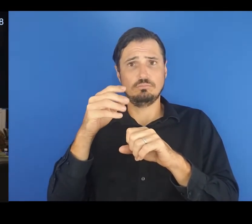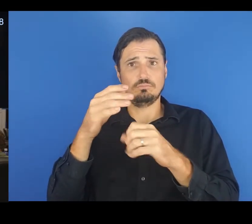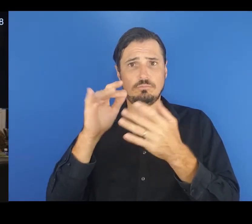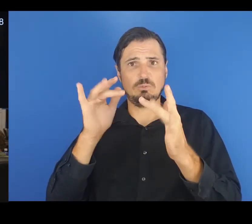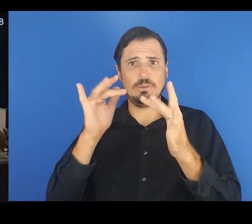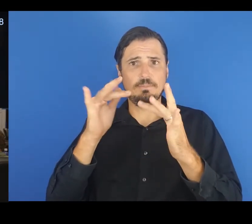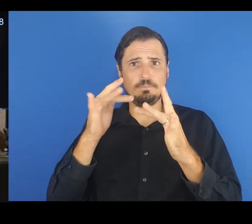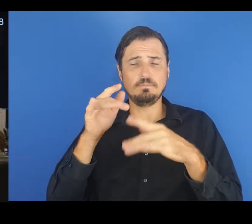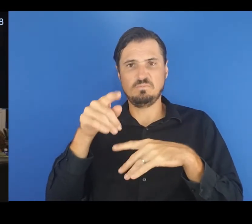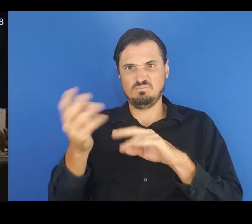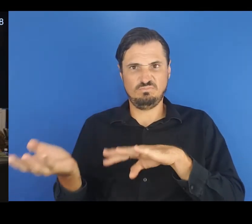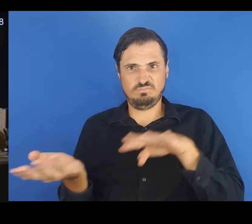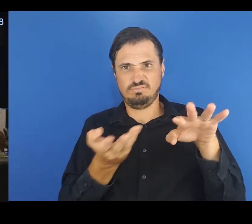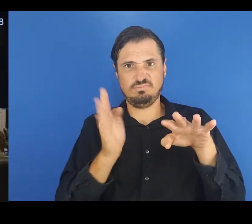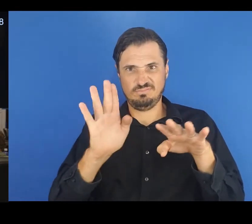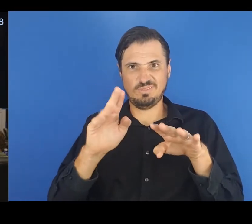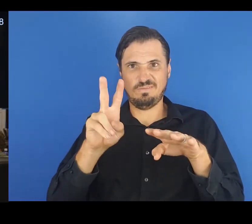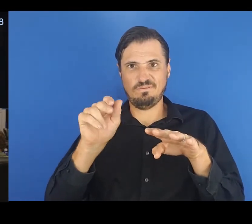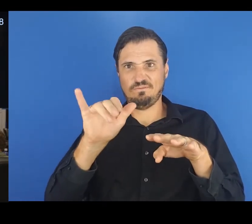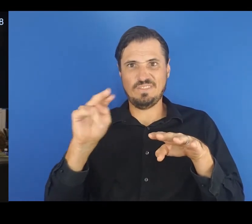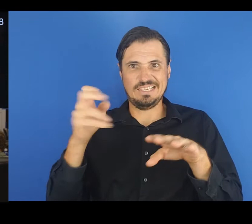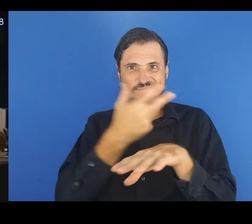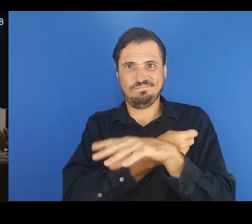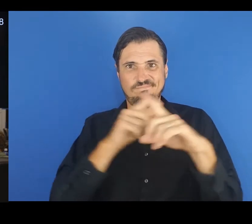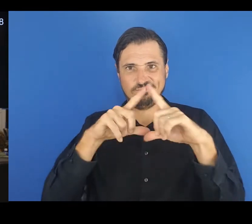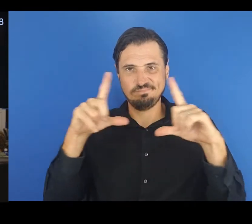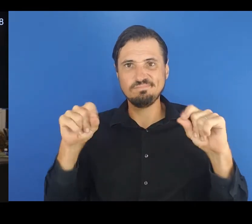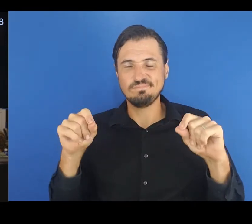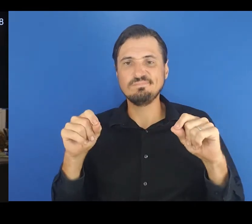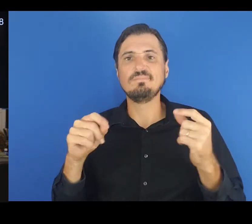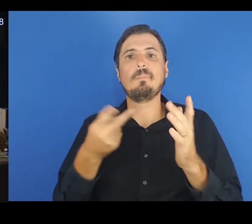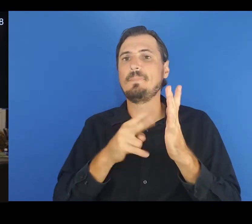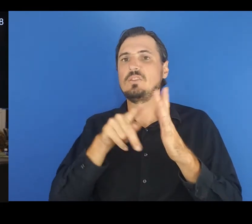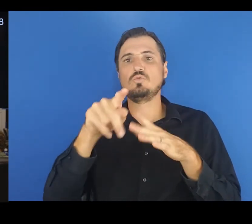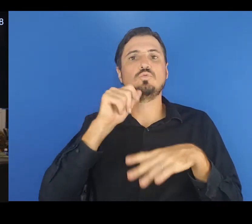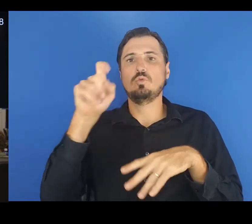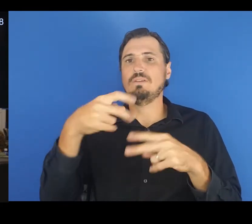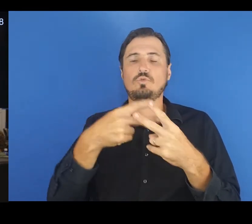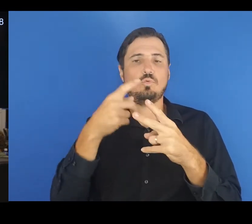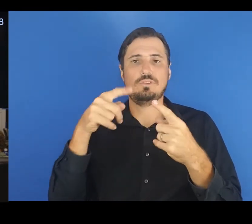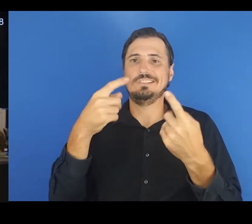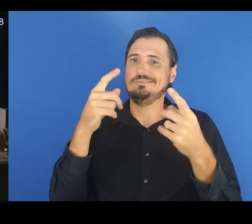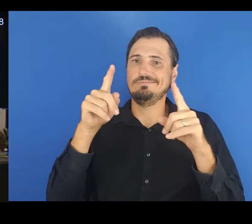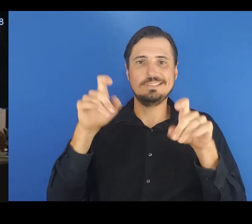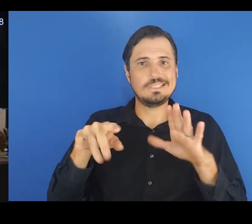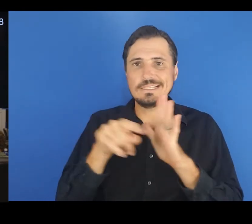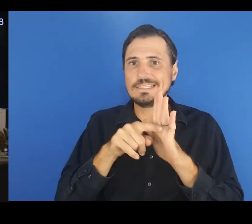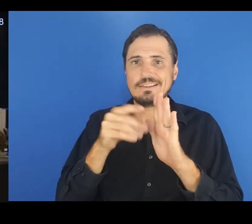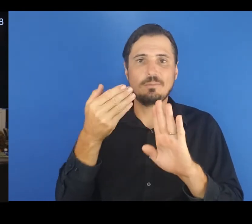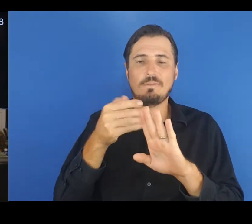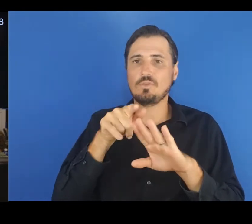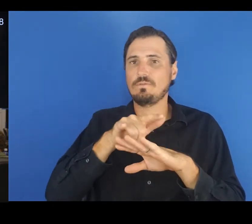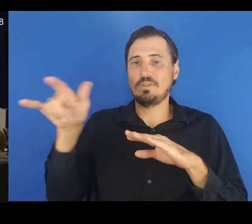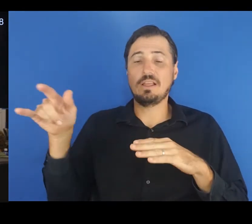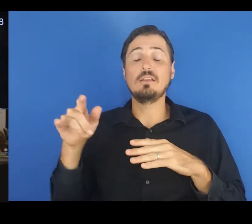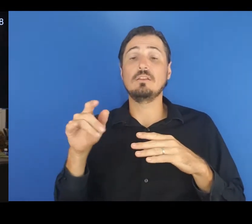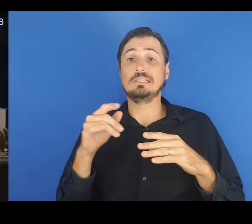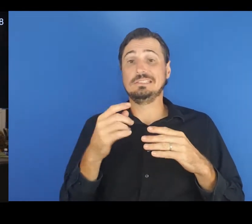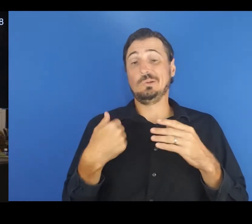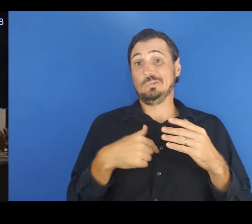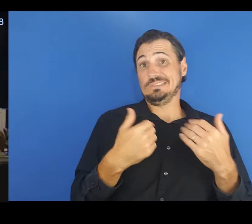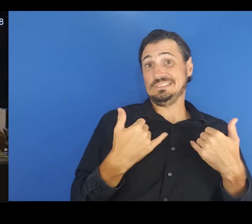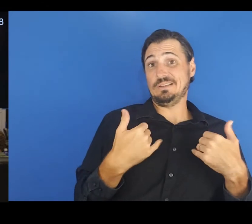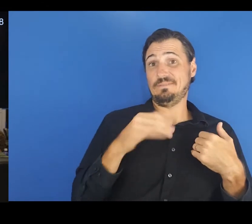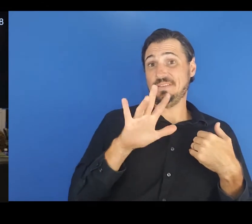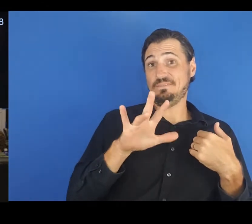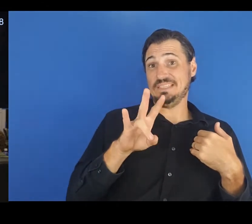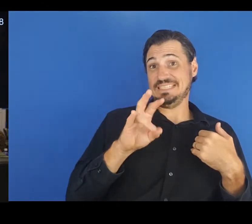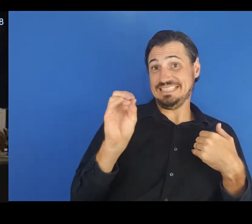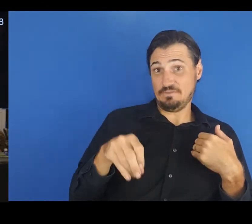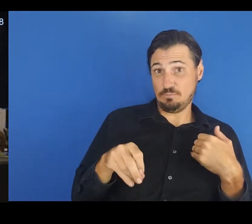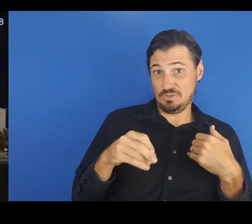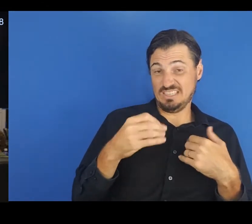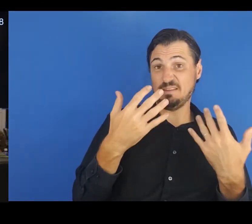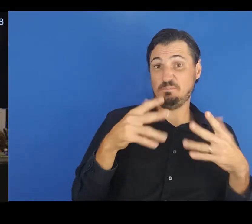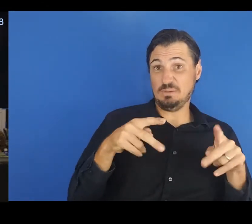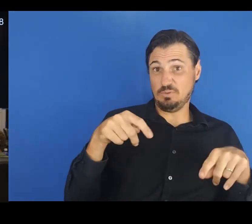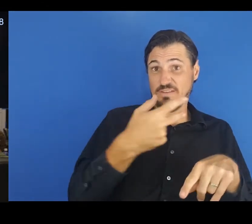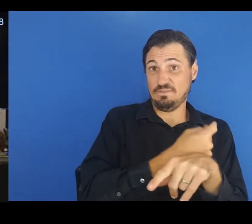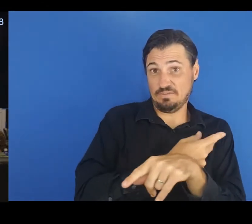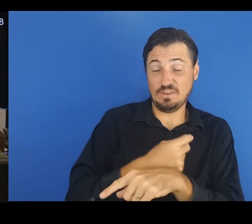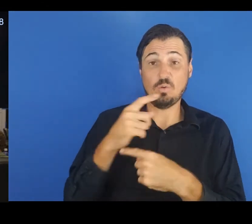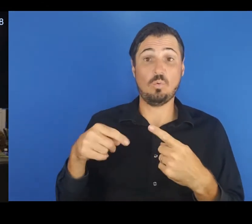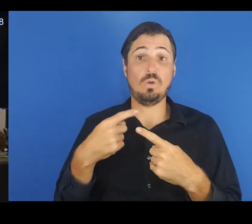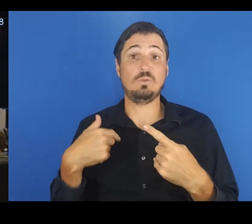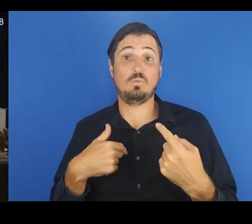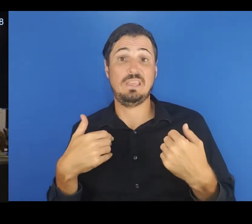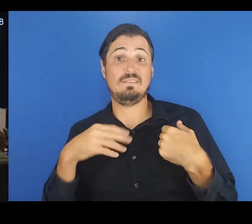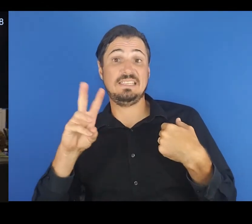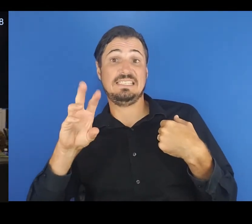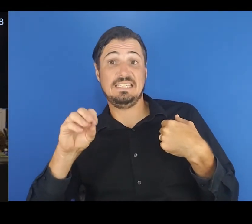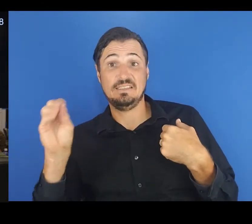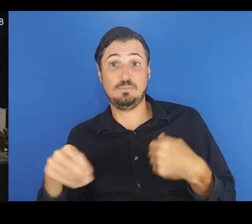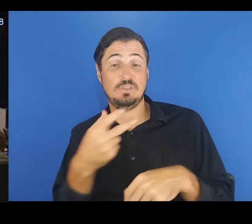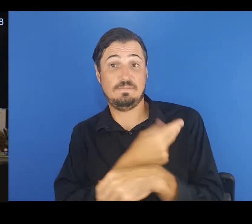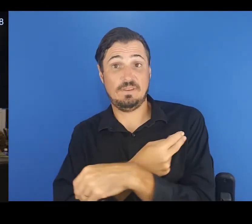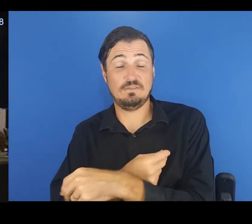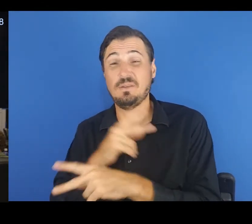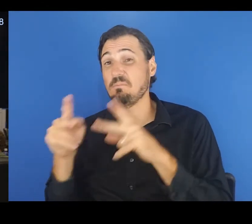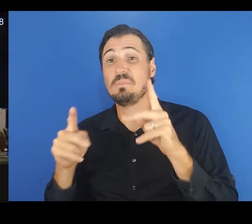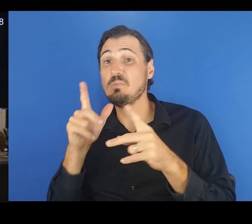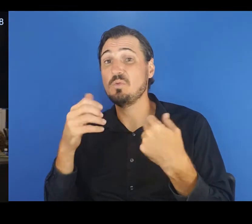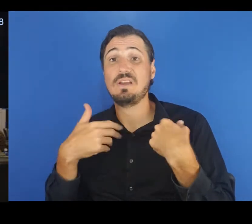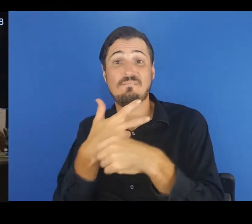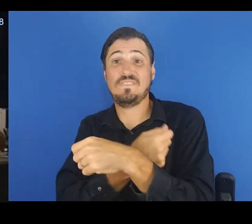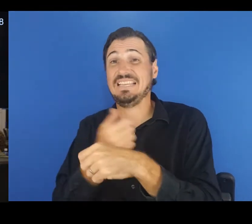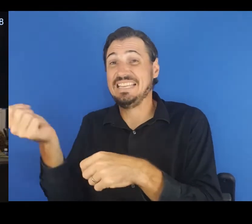As of Monday, the state has reached 57% fully vaccinated residents. When the state reaches 60% fully vaccinated, individuals vaccinated anywhere in the United States will be able to bypass the